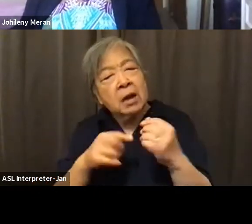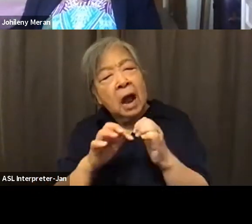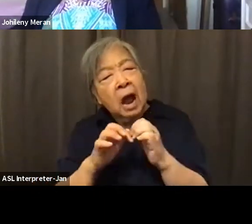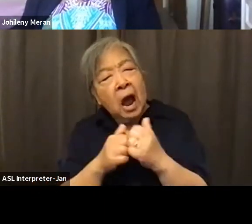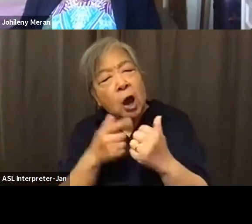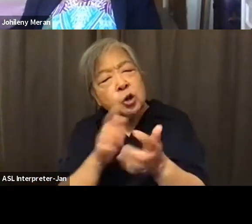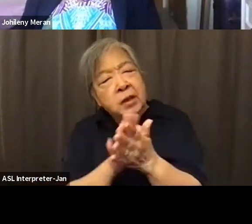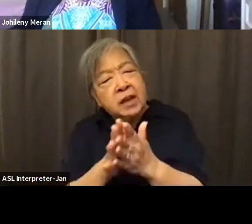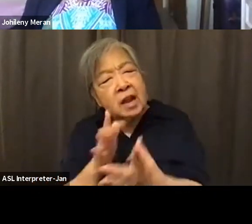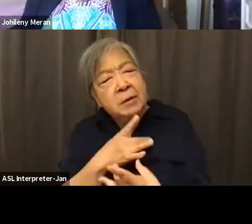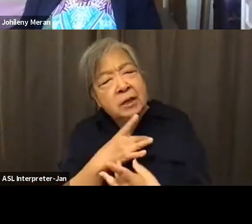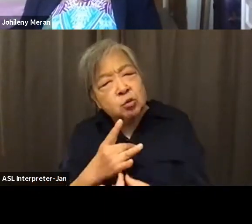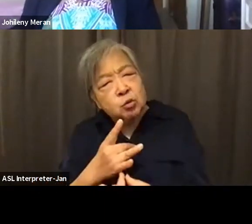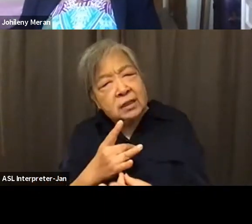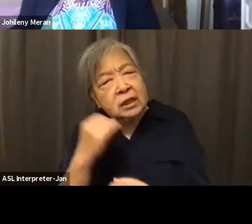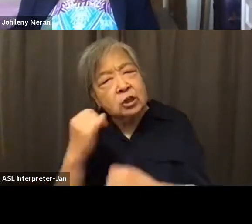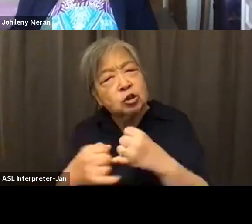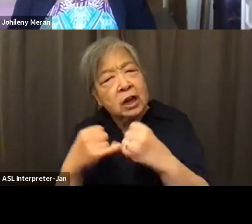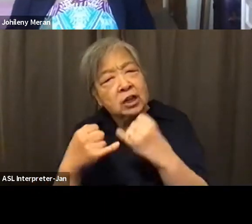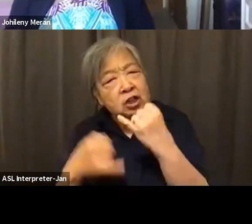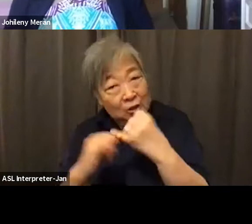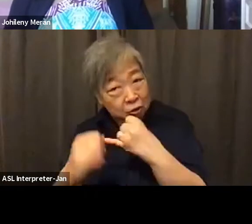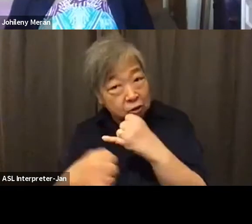exchange, if you can remember that far back?